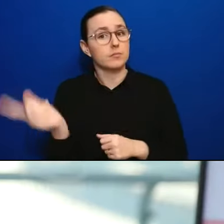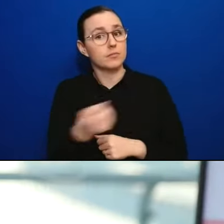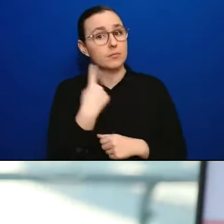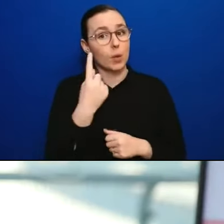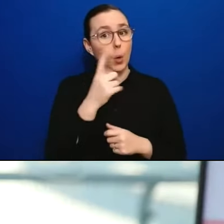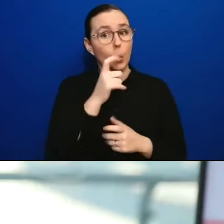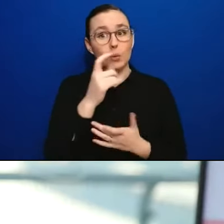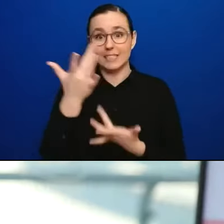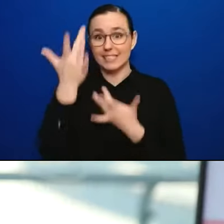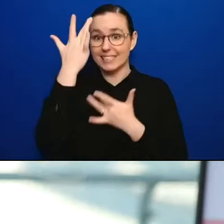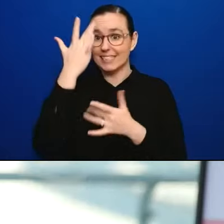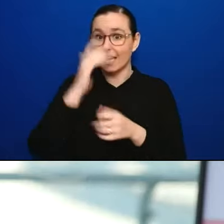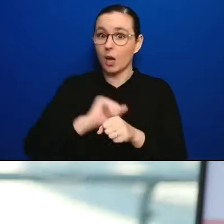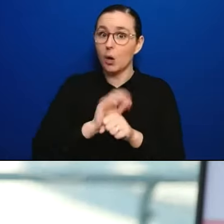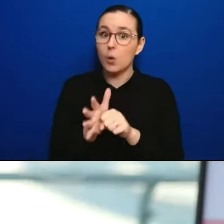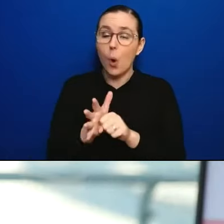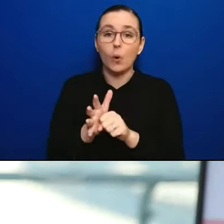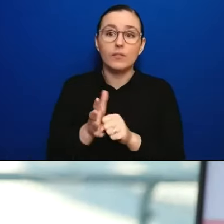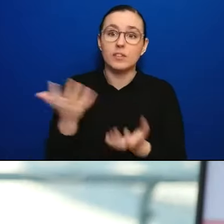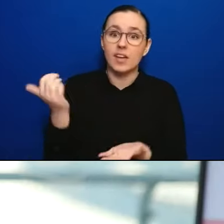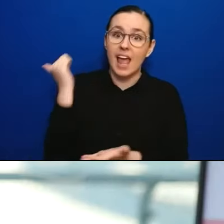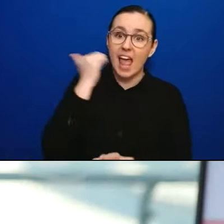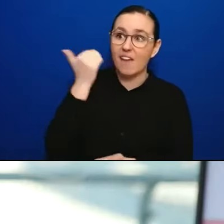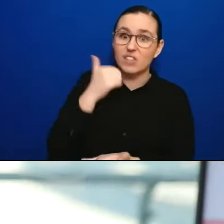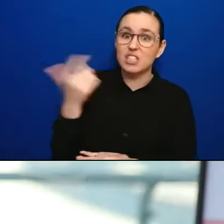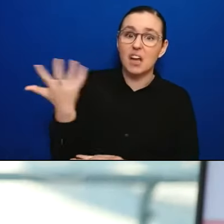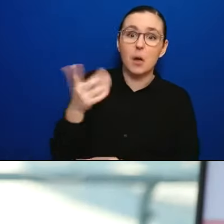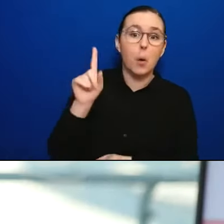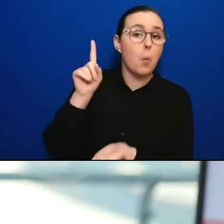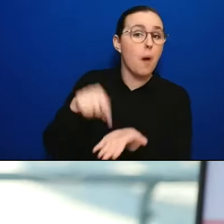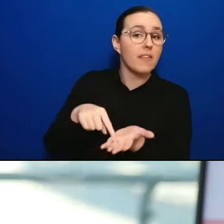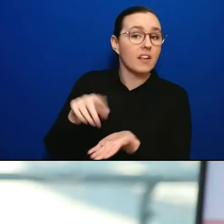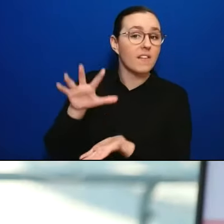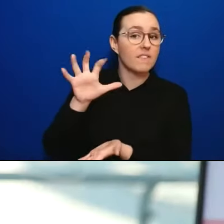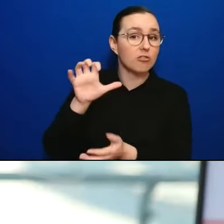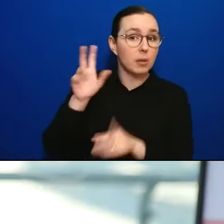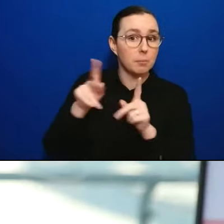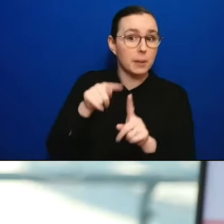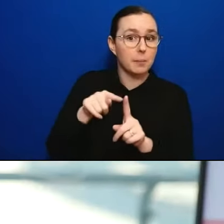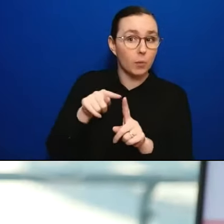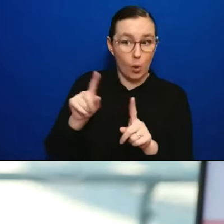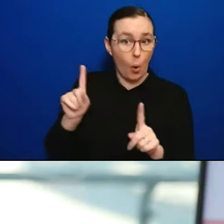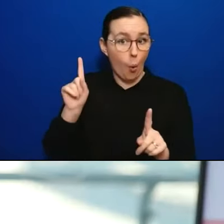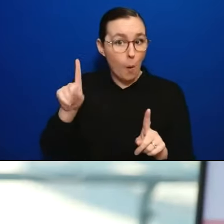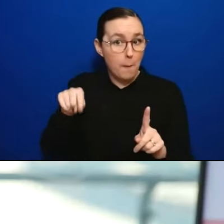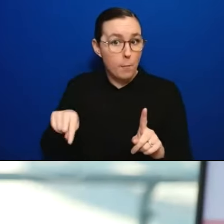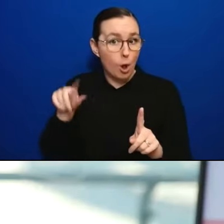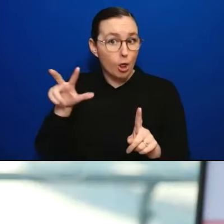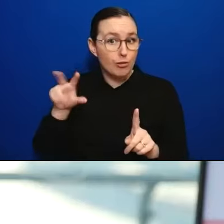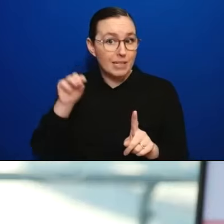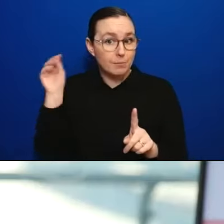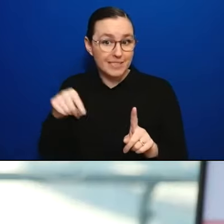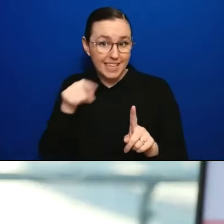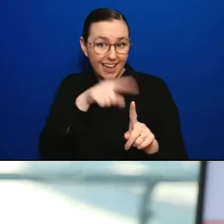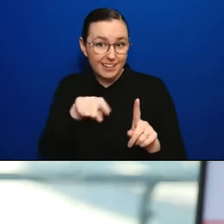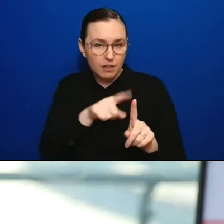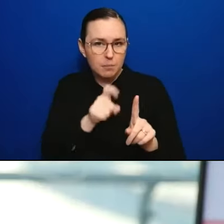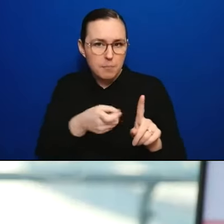Knowing that 1.3% of 2,000 people a day or 1500 people a